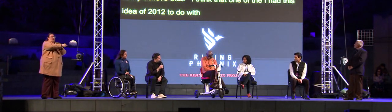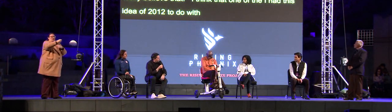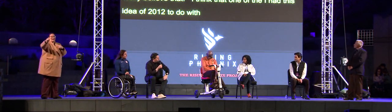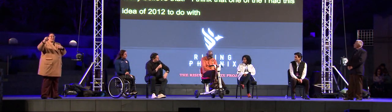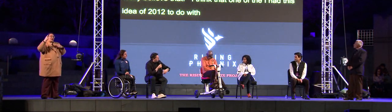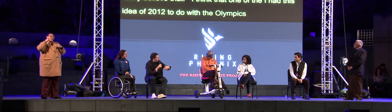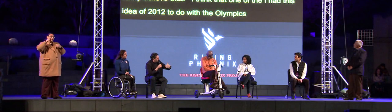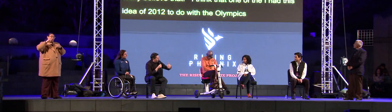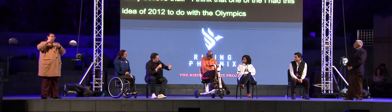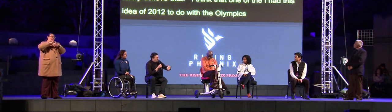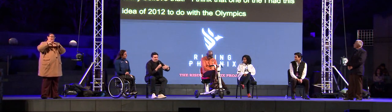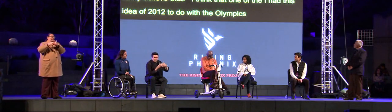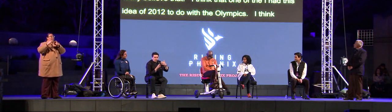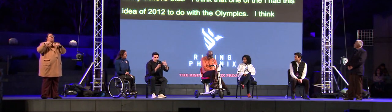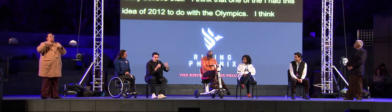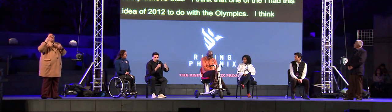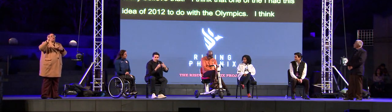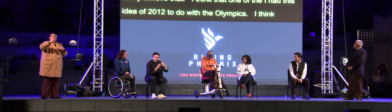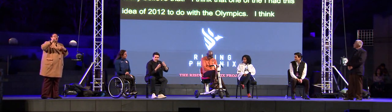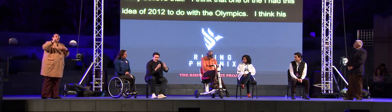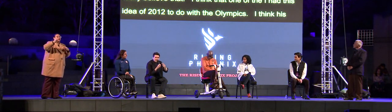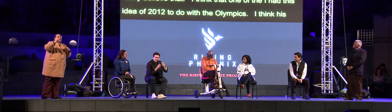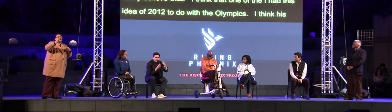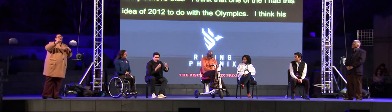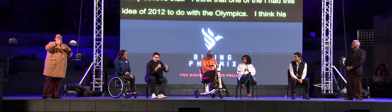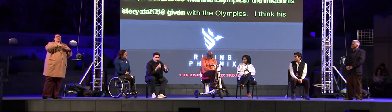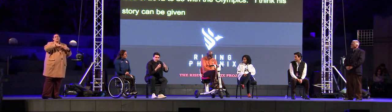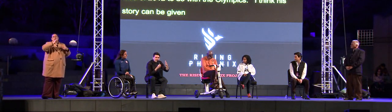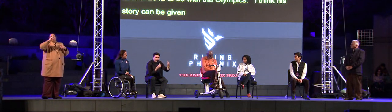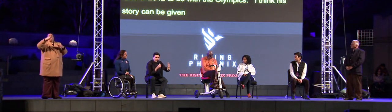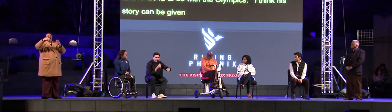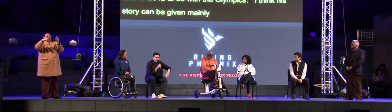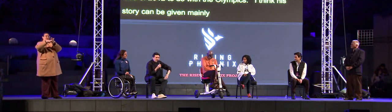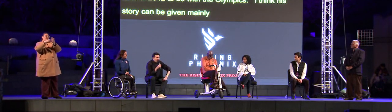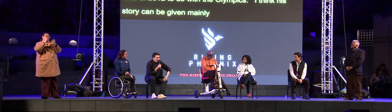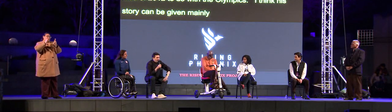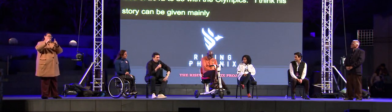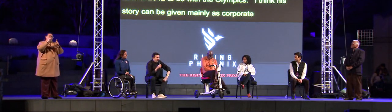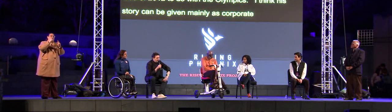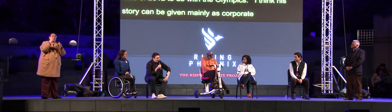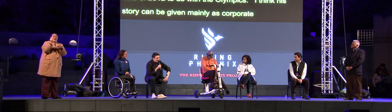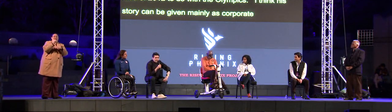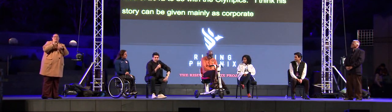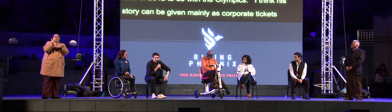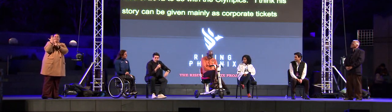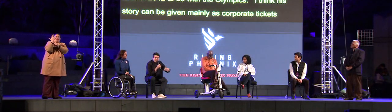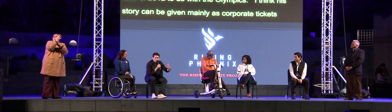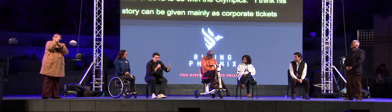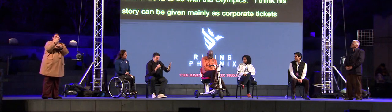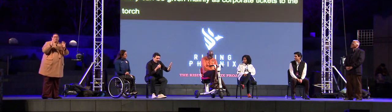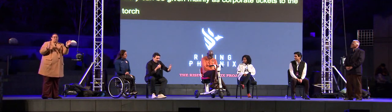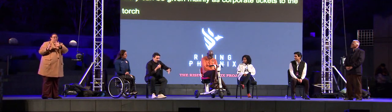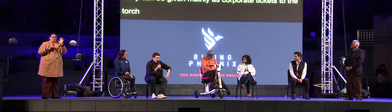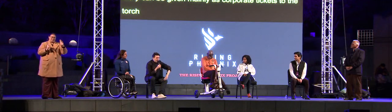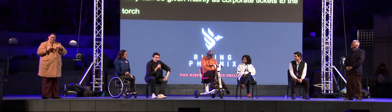been given mainly as corporate tickets to the torch bearers. And my idea was to give them to what we in Britain